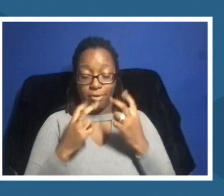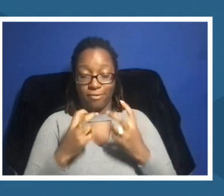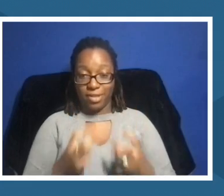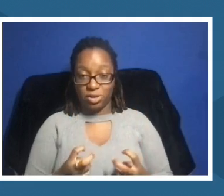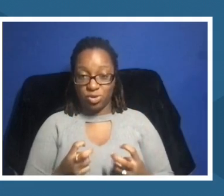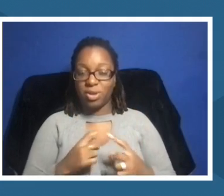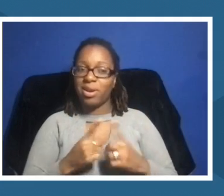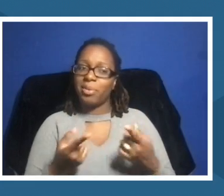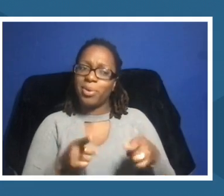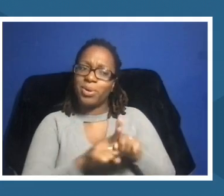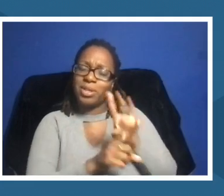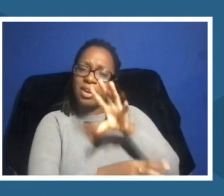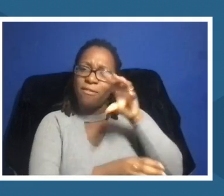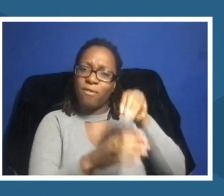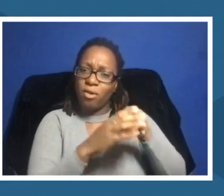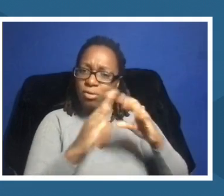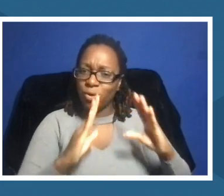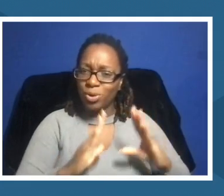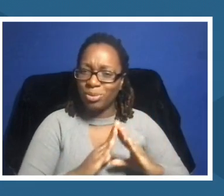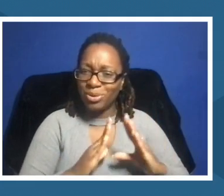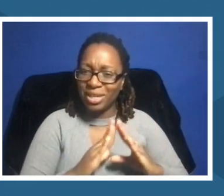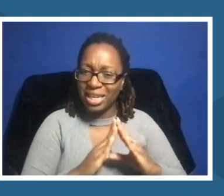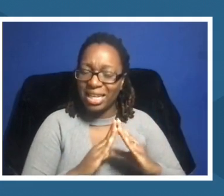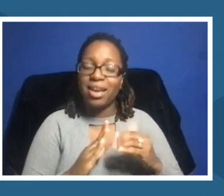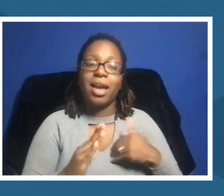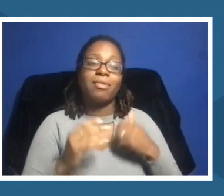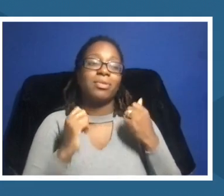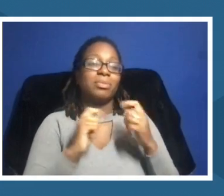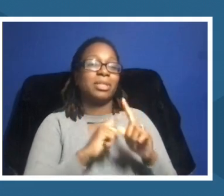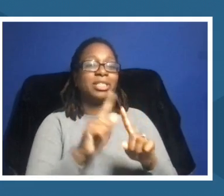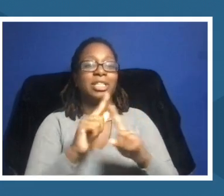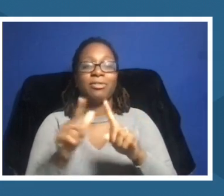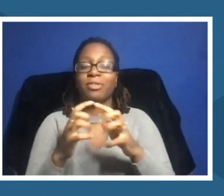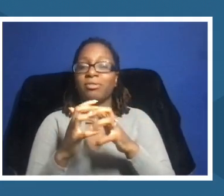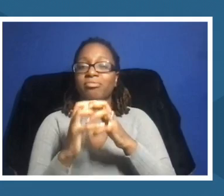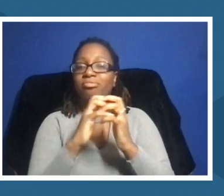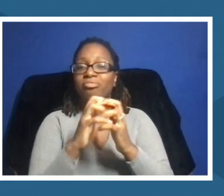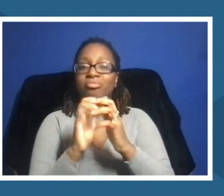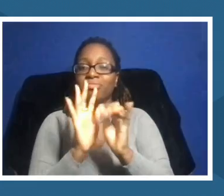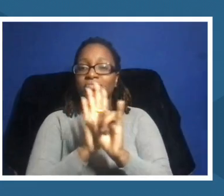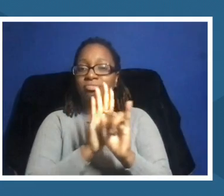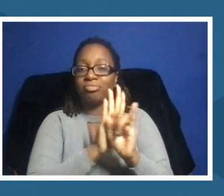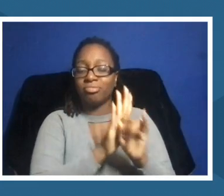given how that there are so many different intersectional identities we really want to make sure